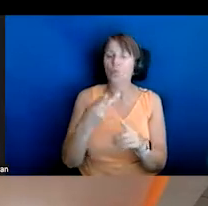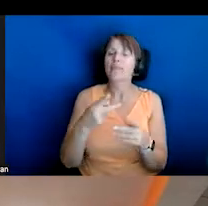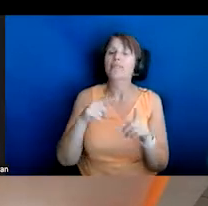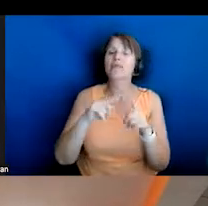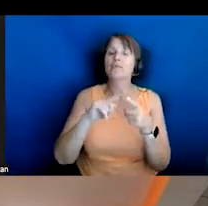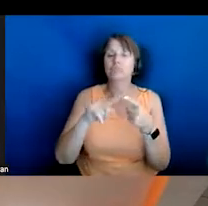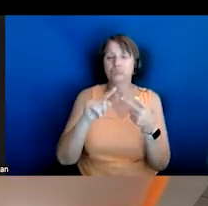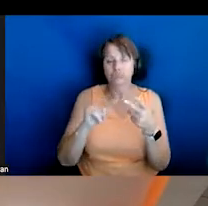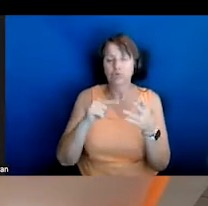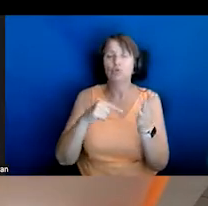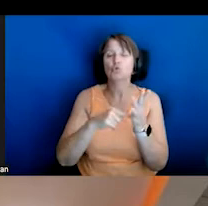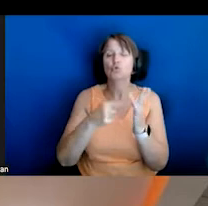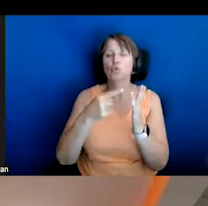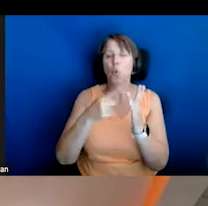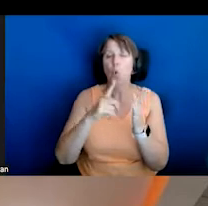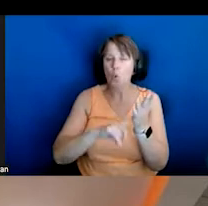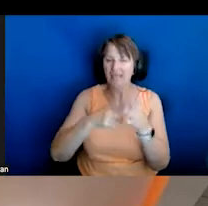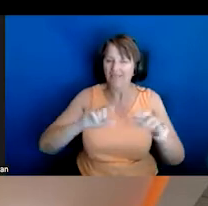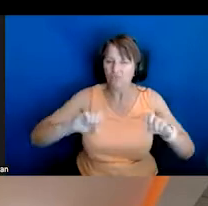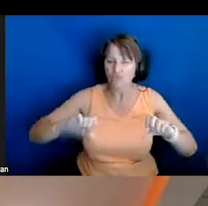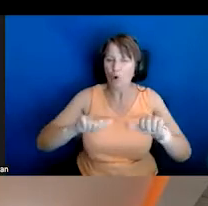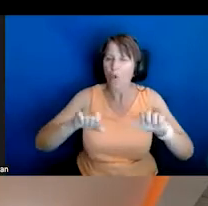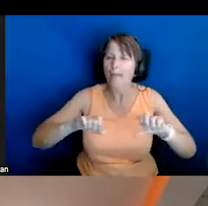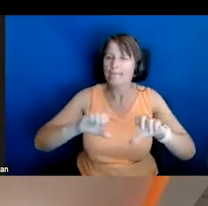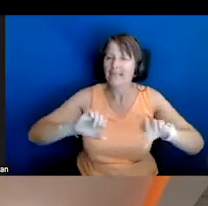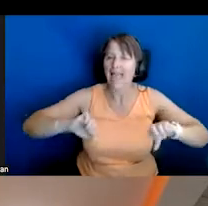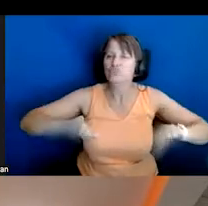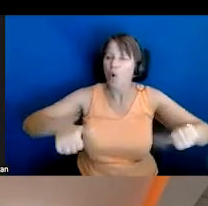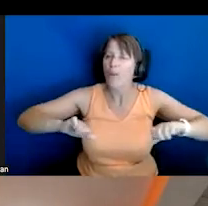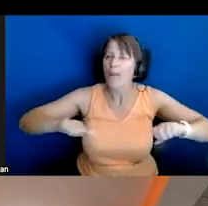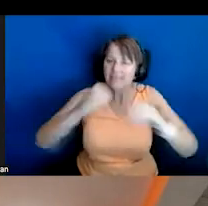we also had this rolling pin telescope that was sort of this practical tool,